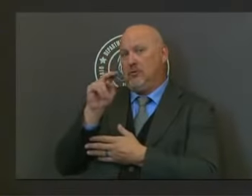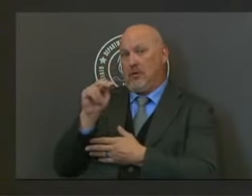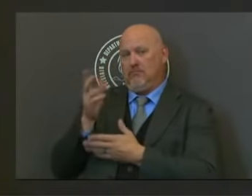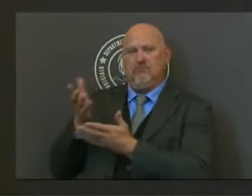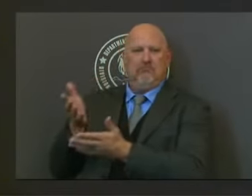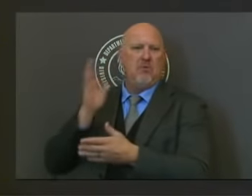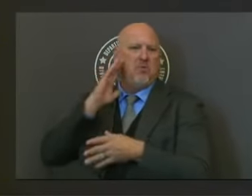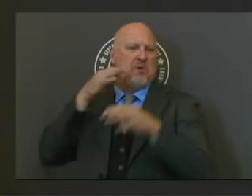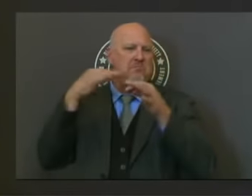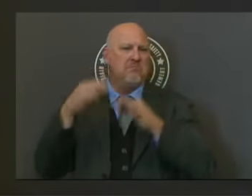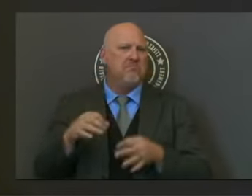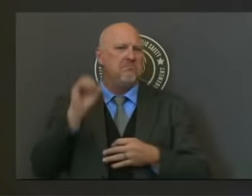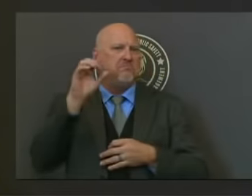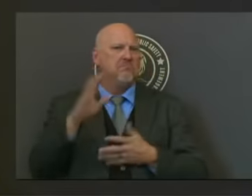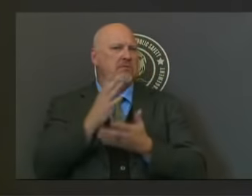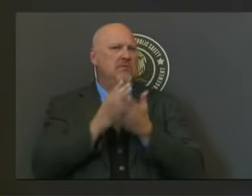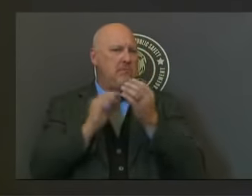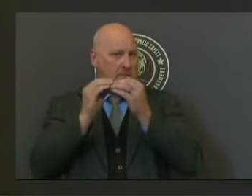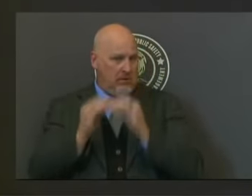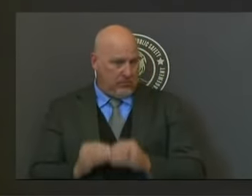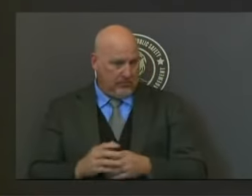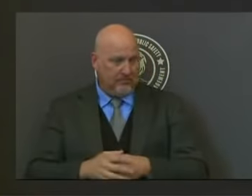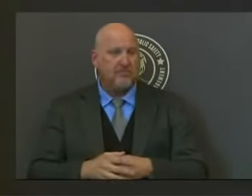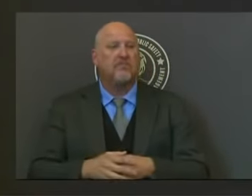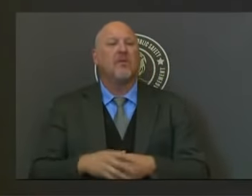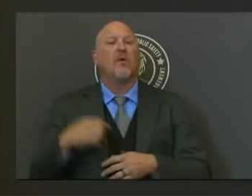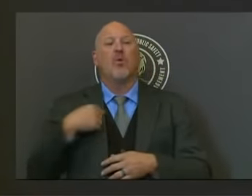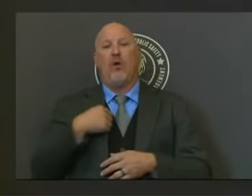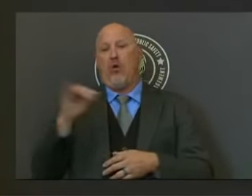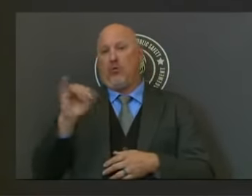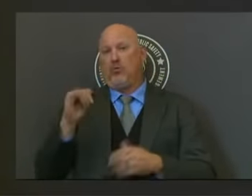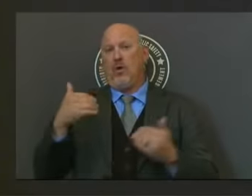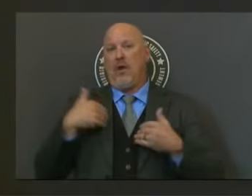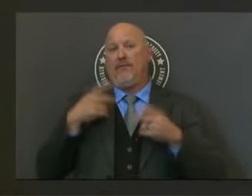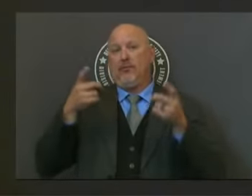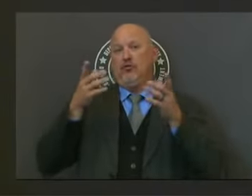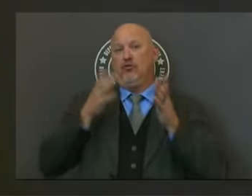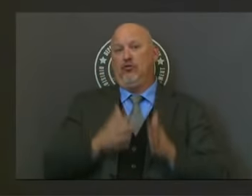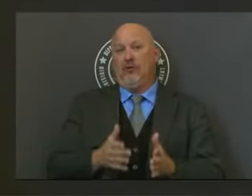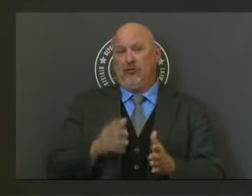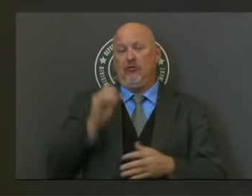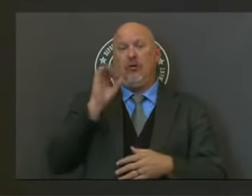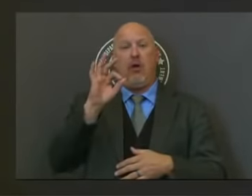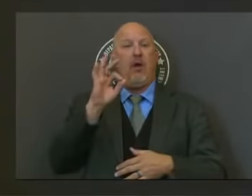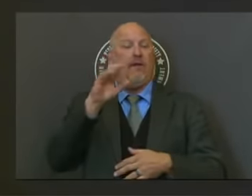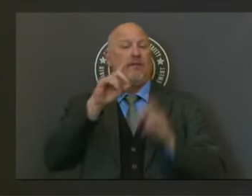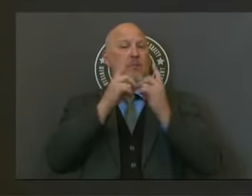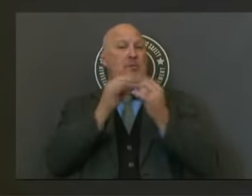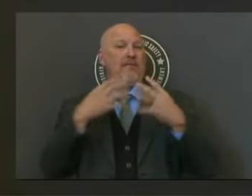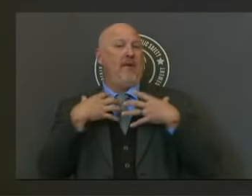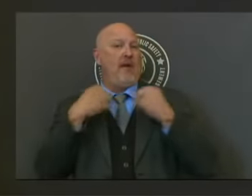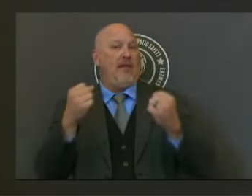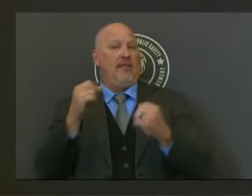of our stay health department will provide an update on our